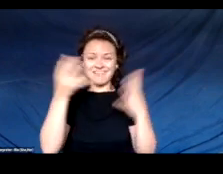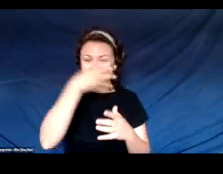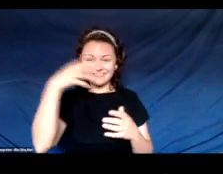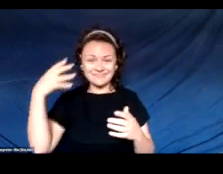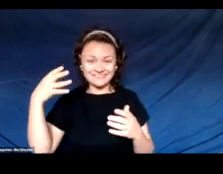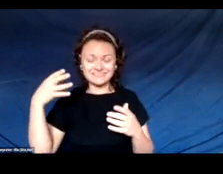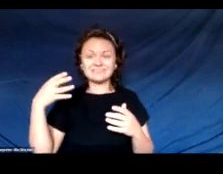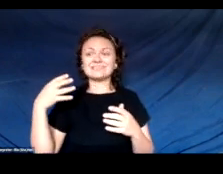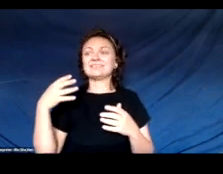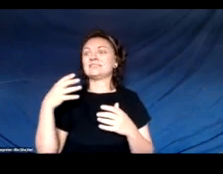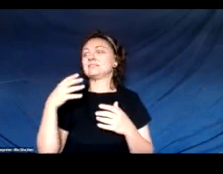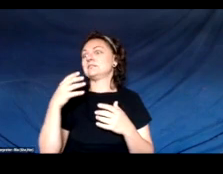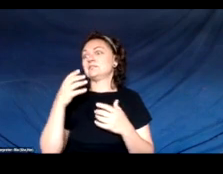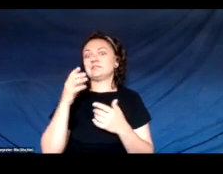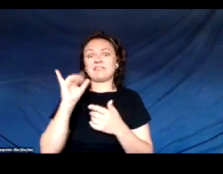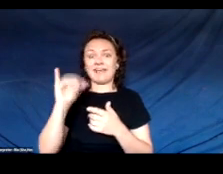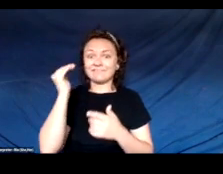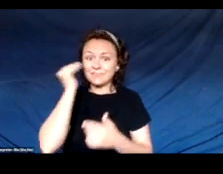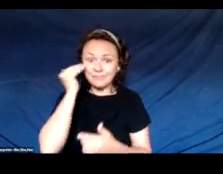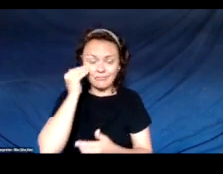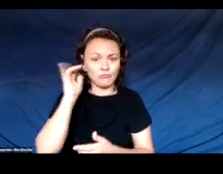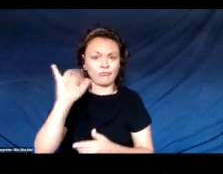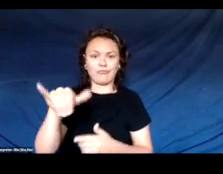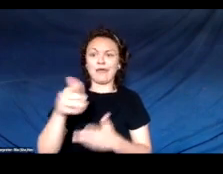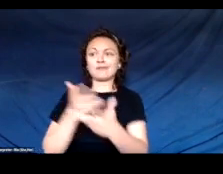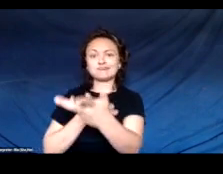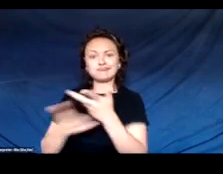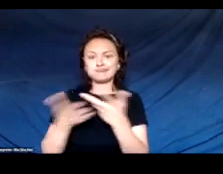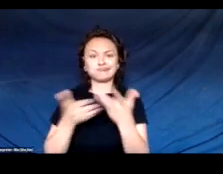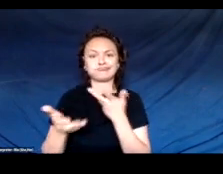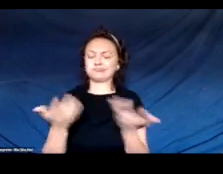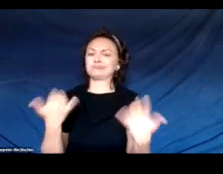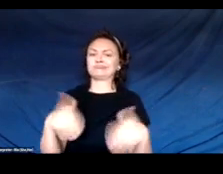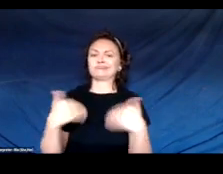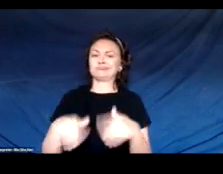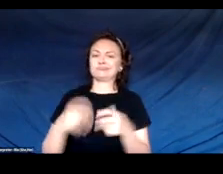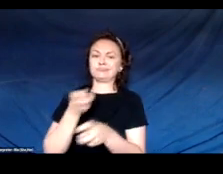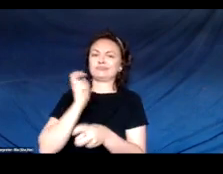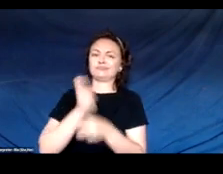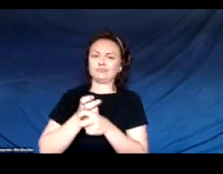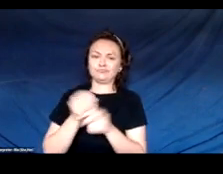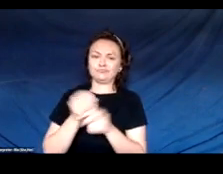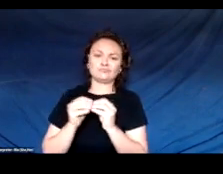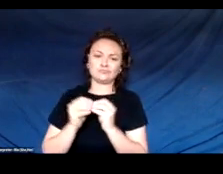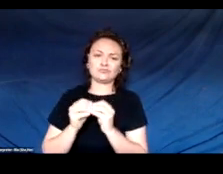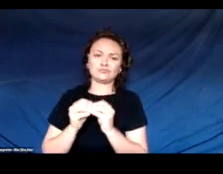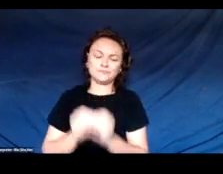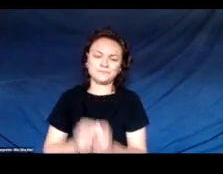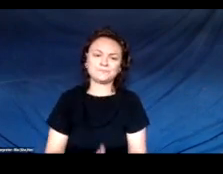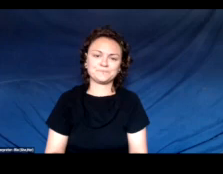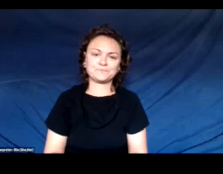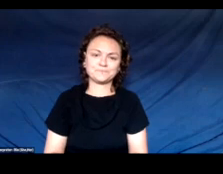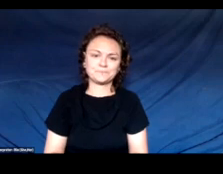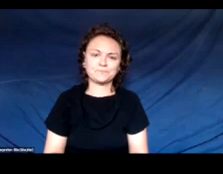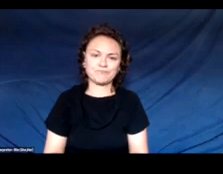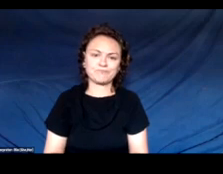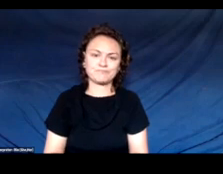or unfamiliarity will be more. Yeah, I know.